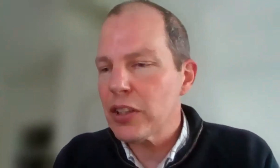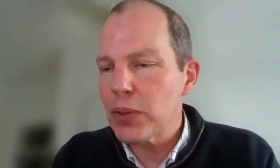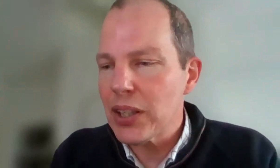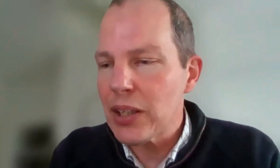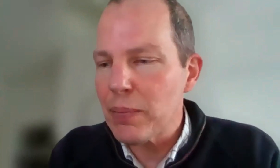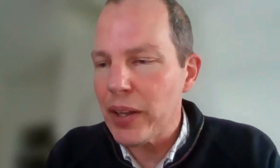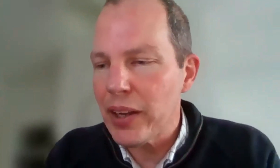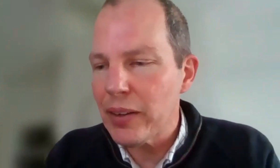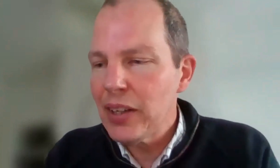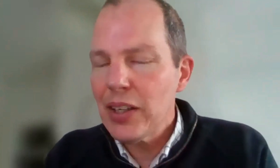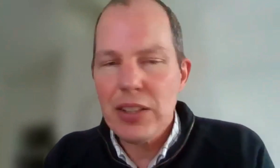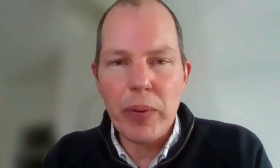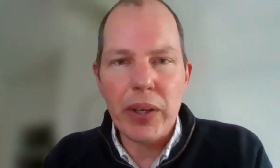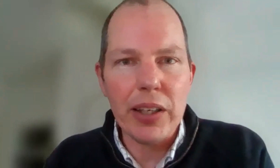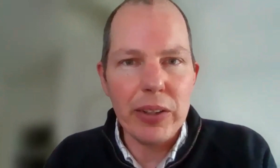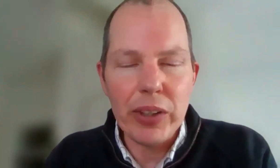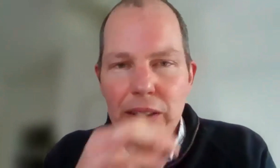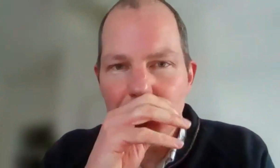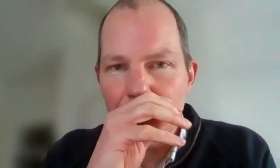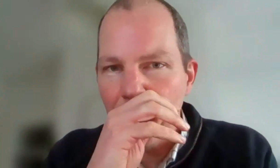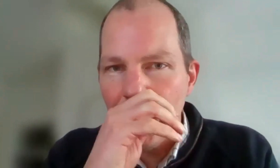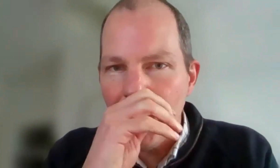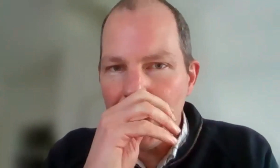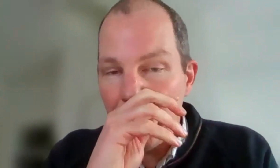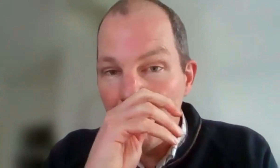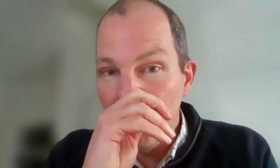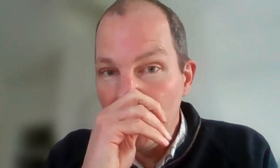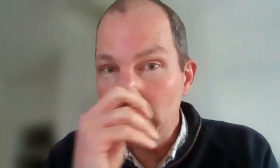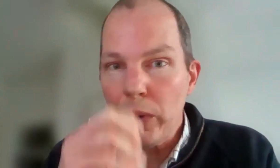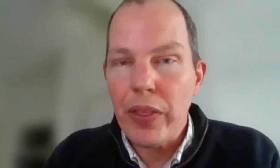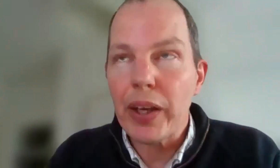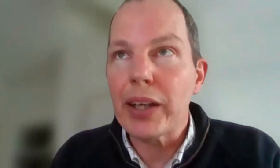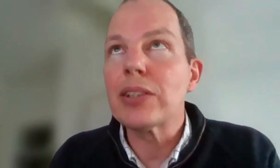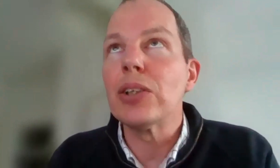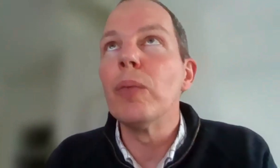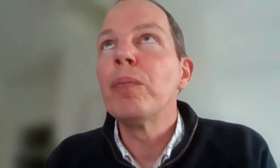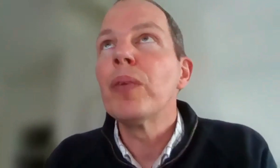else communicated by that? It's something I'd like to look into a little bit more, so one thing I did do